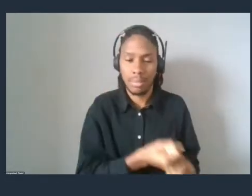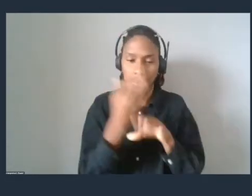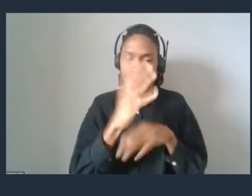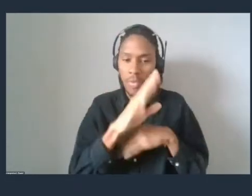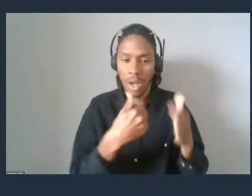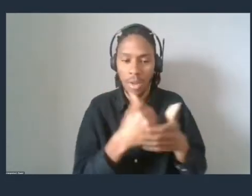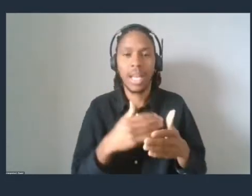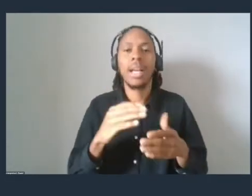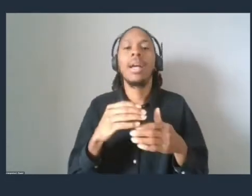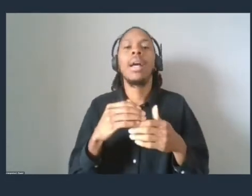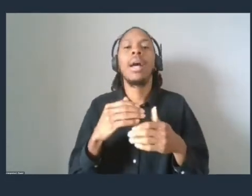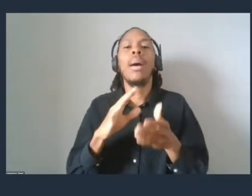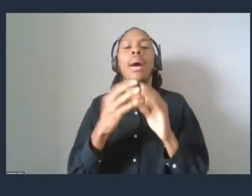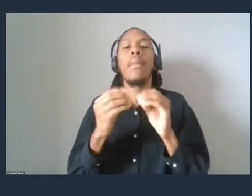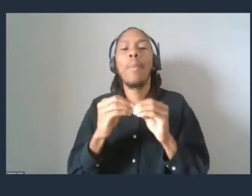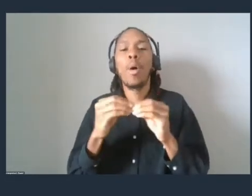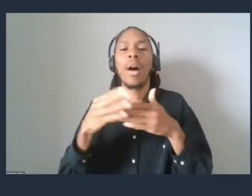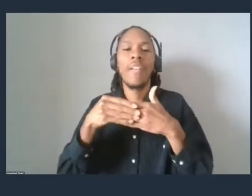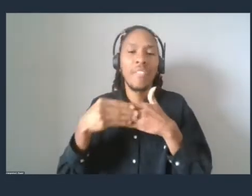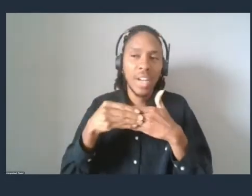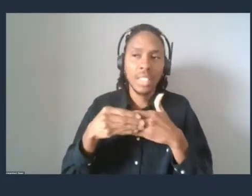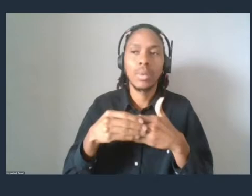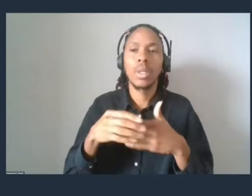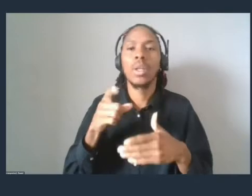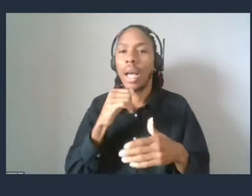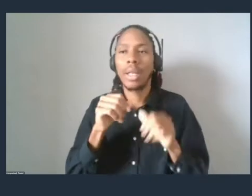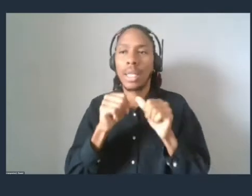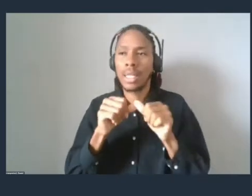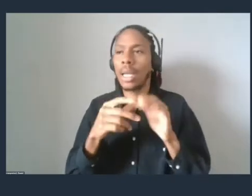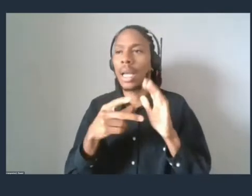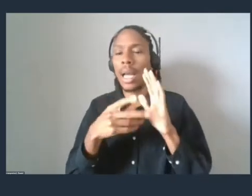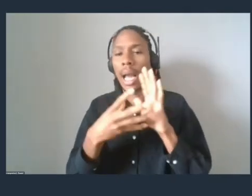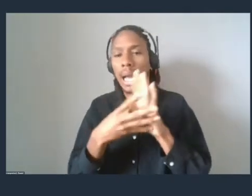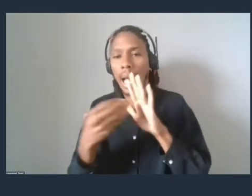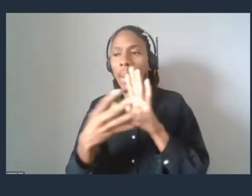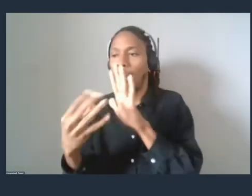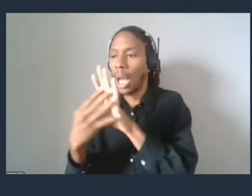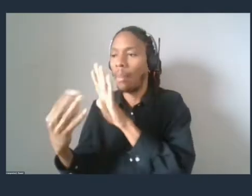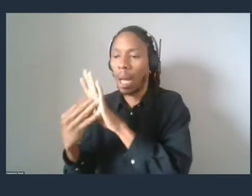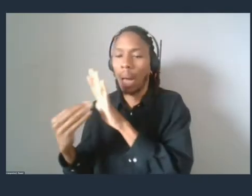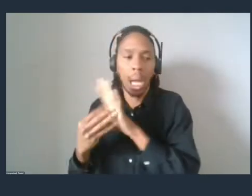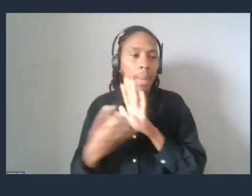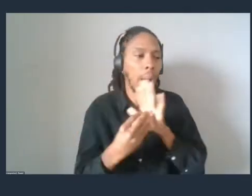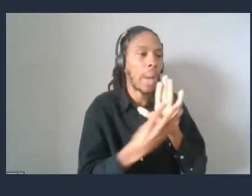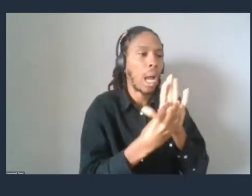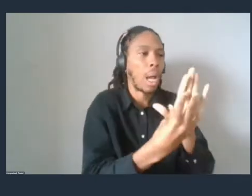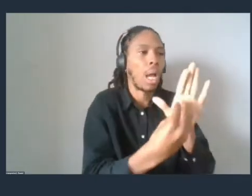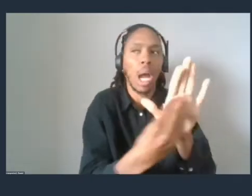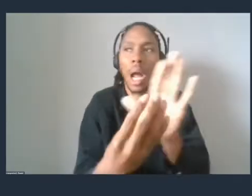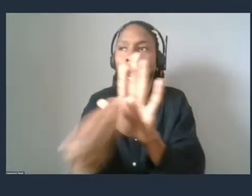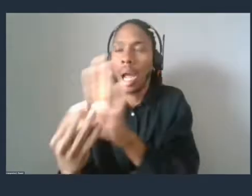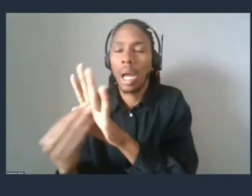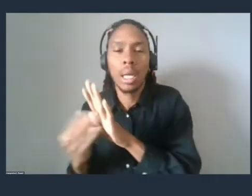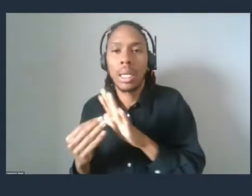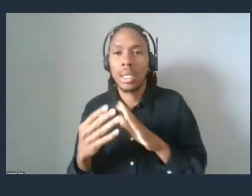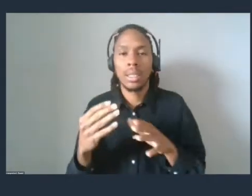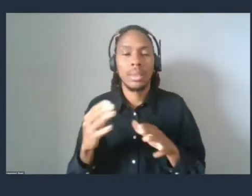on what you're gonna do with this data 'cause you don't have to keep copying it around these different silos in order to be able to get more out of a set of data